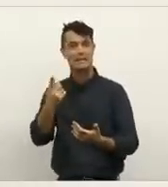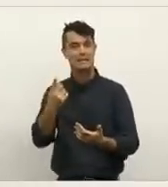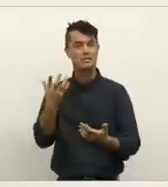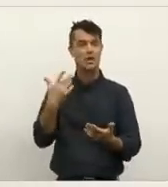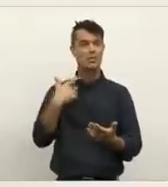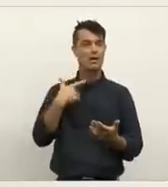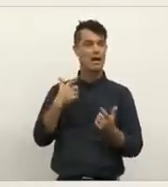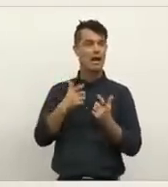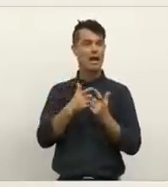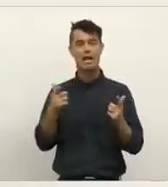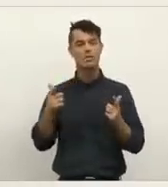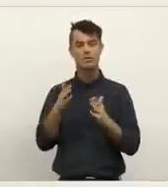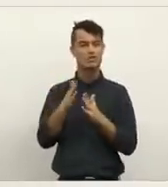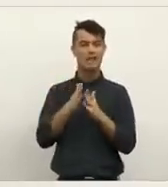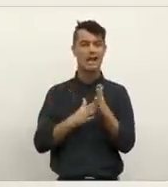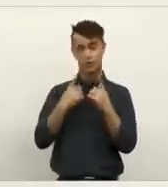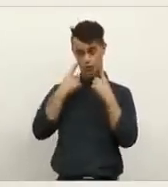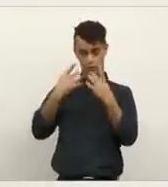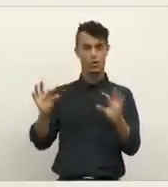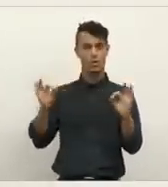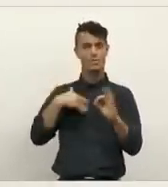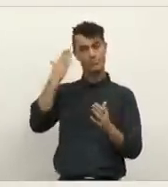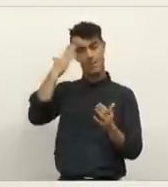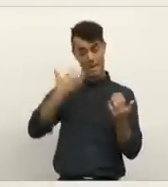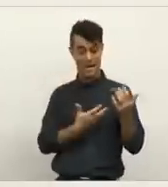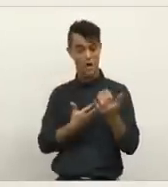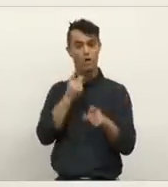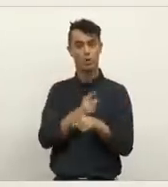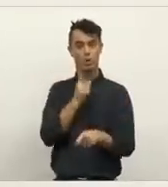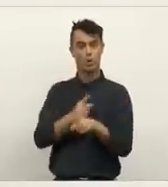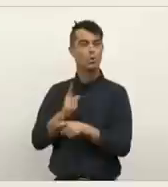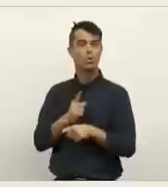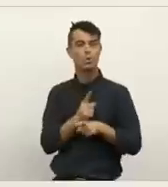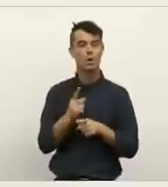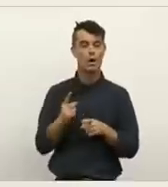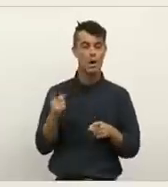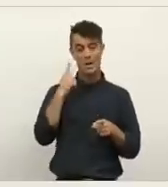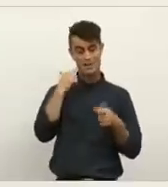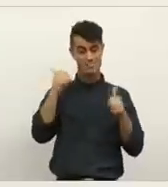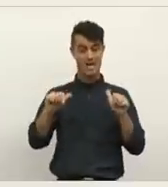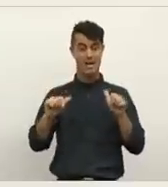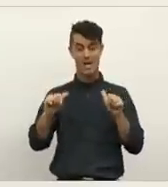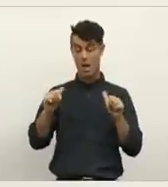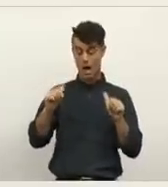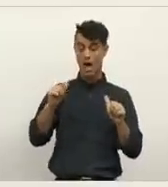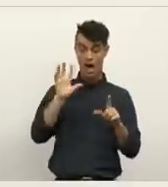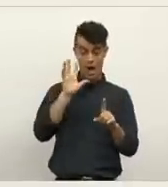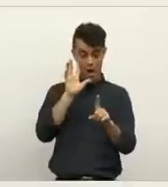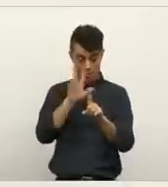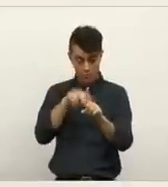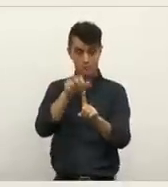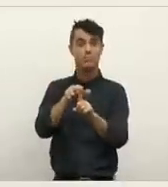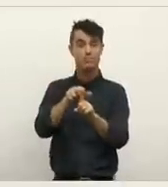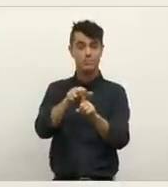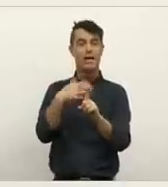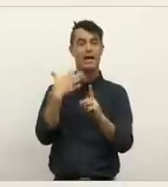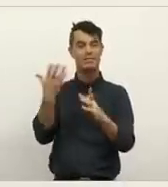that might've been indicated a hearing impairment. When that was finally worked out, I got hearing aids.